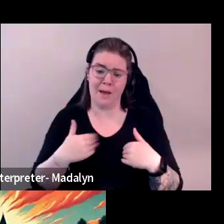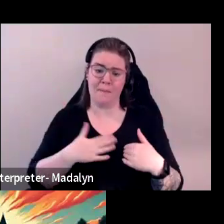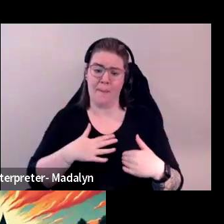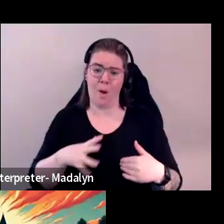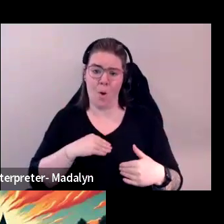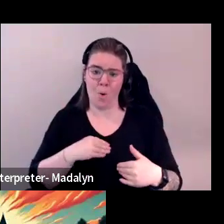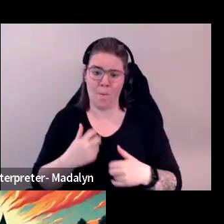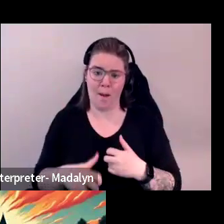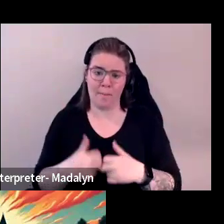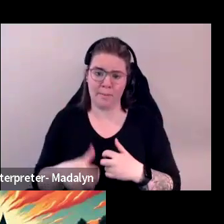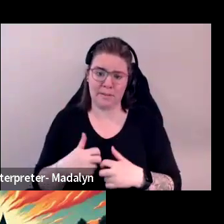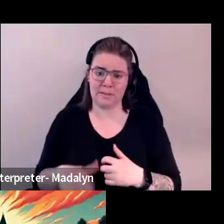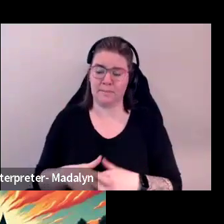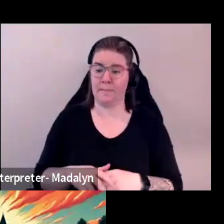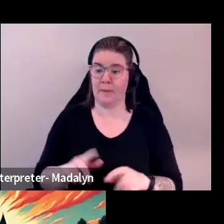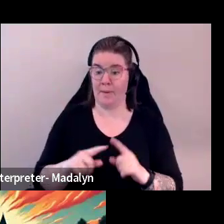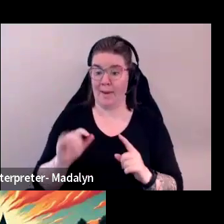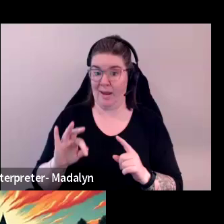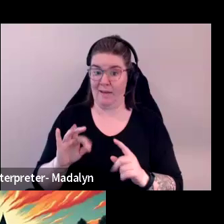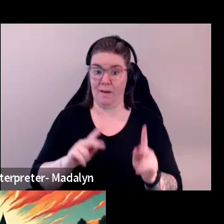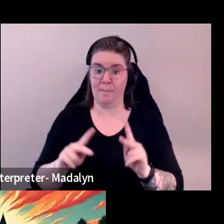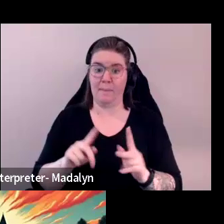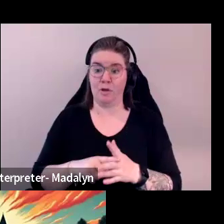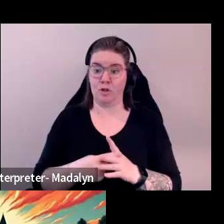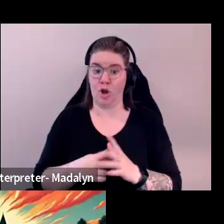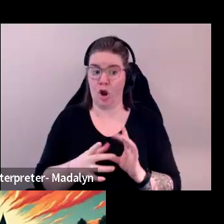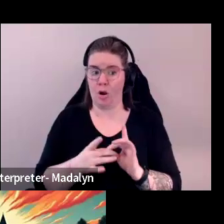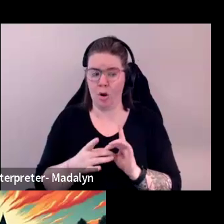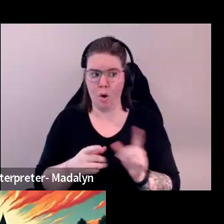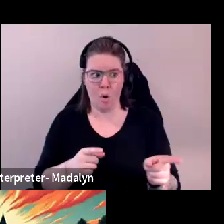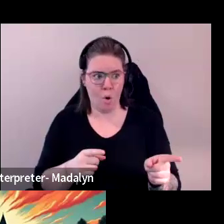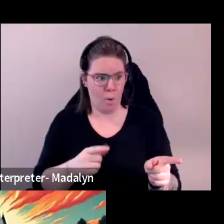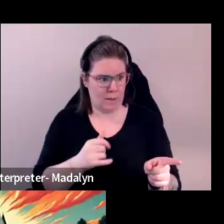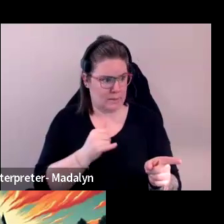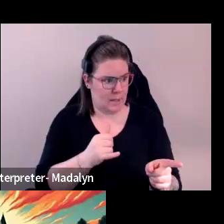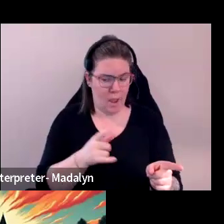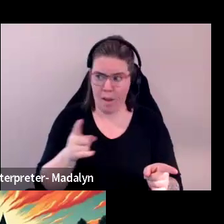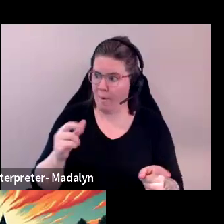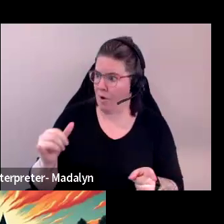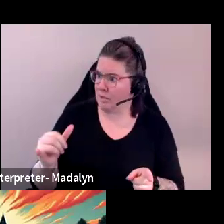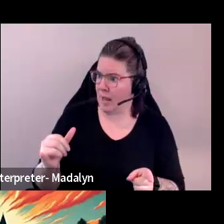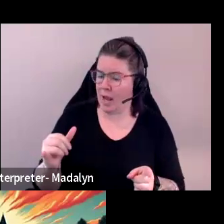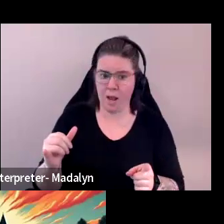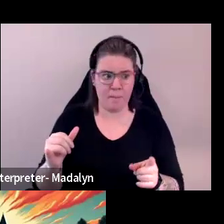Don Posh: But if people could start relating and say, well, that problem is the same as mine. Don Posh: Wow!